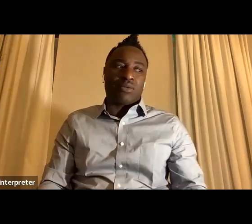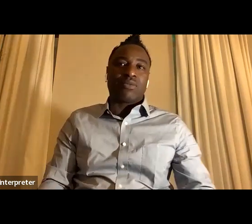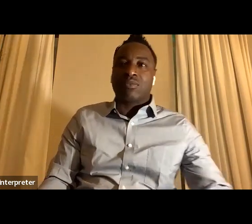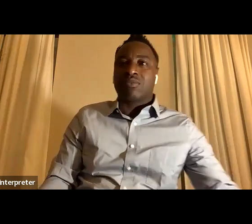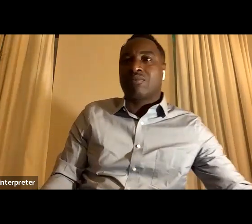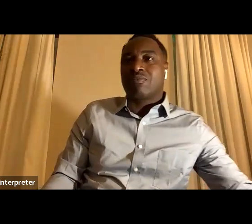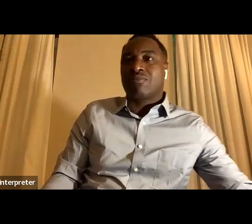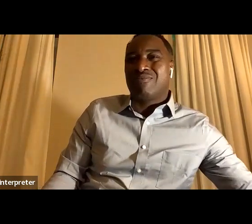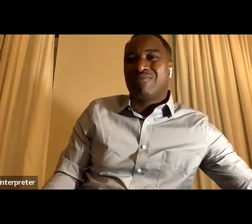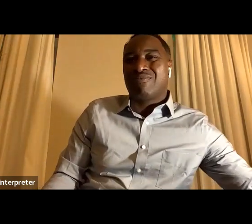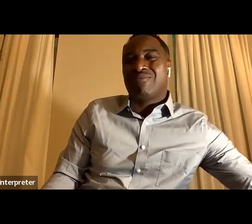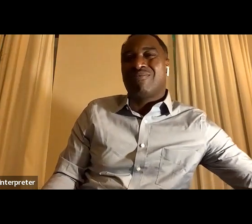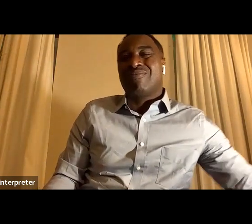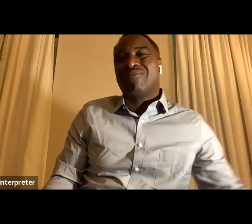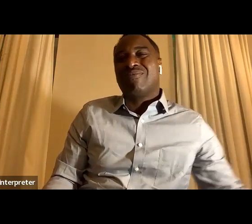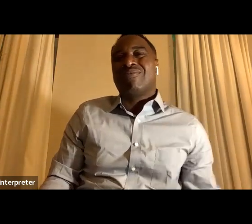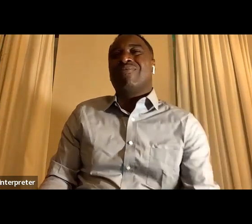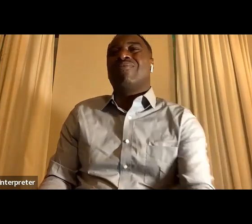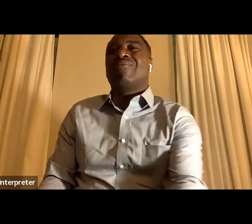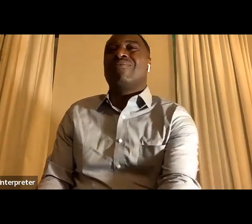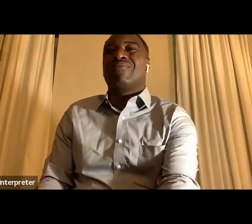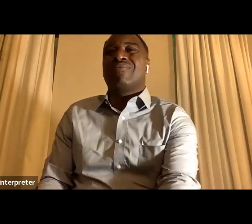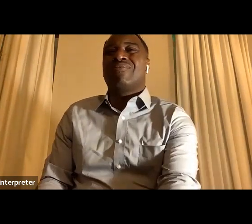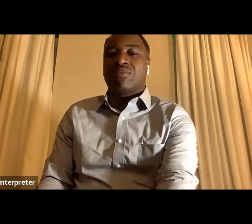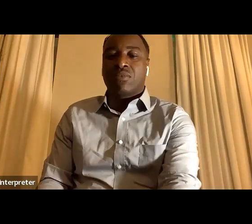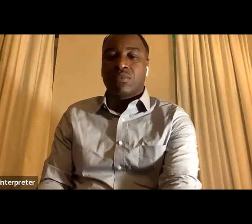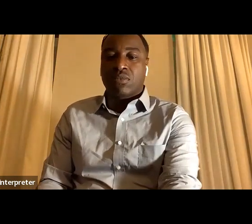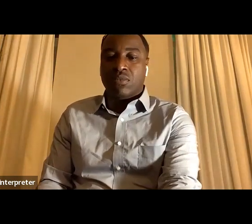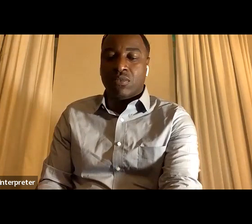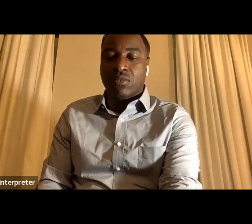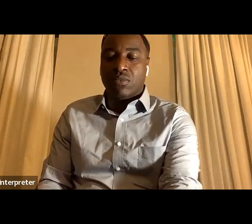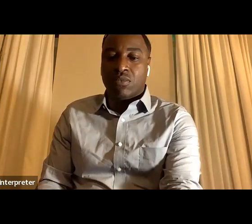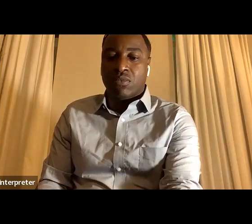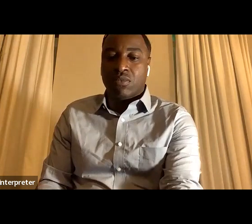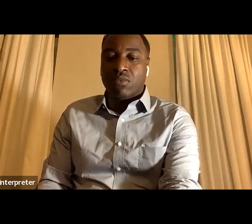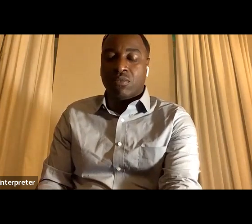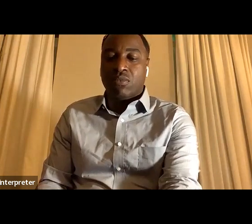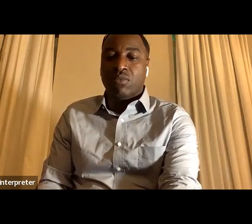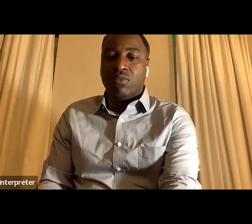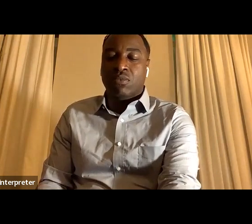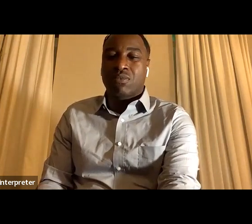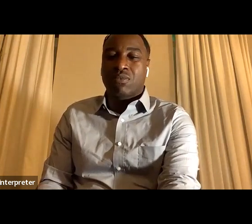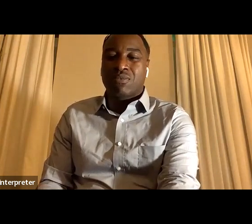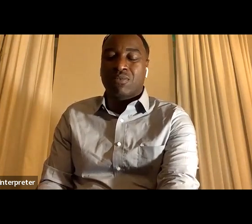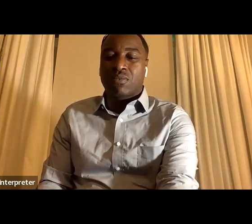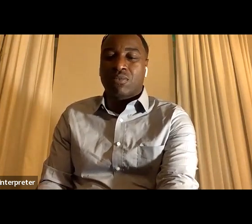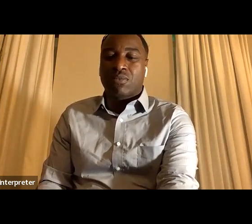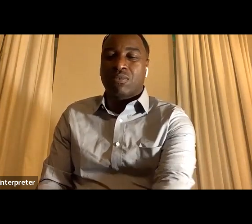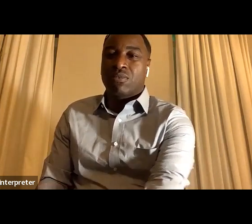I just I like I wanted to note like, I like the fact that you're using like resources that you already have at your disposal because it's like